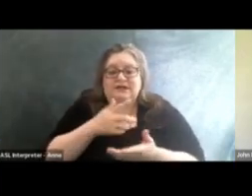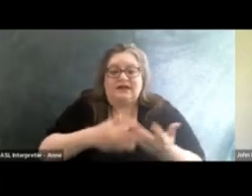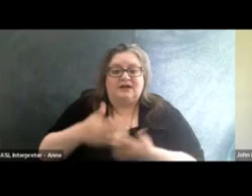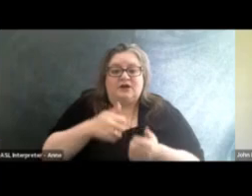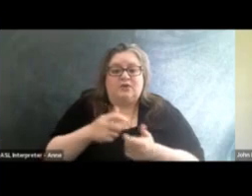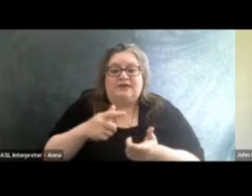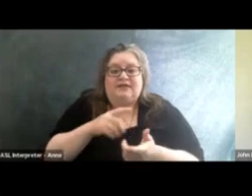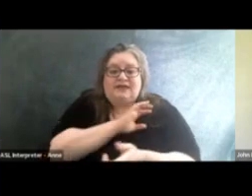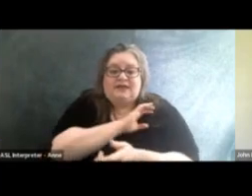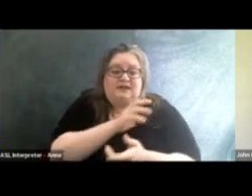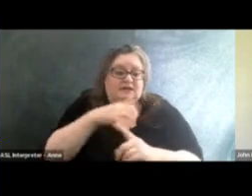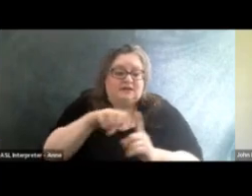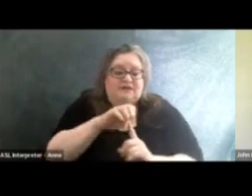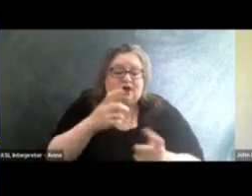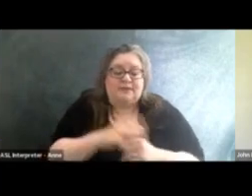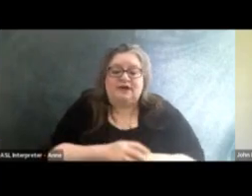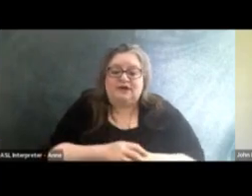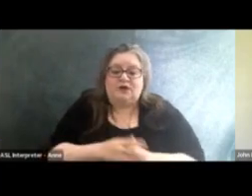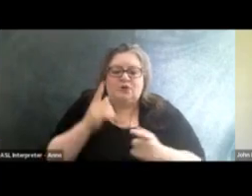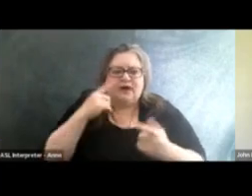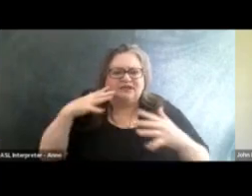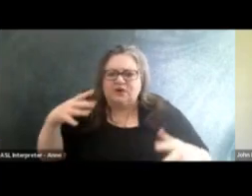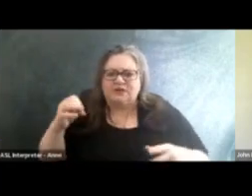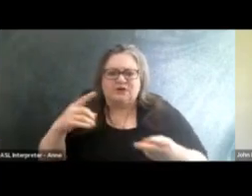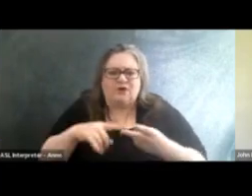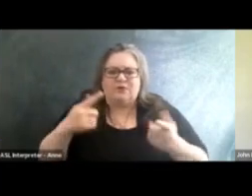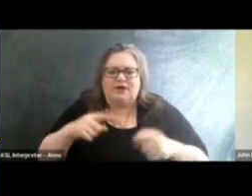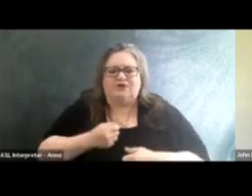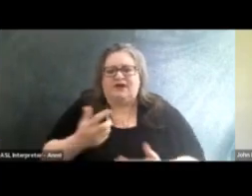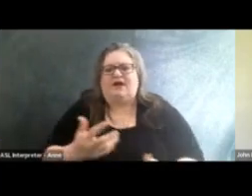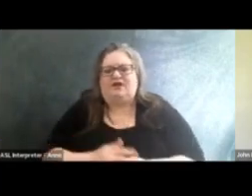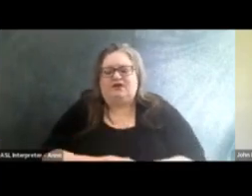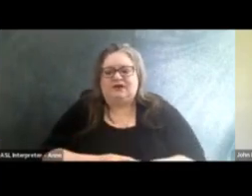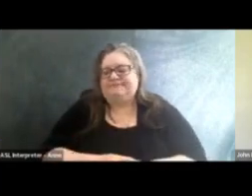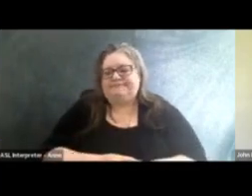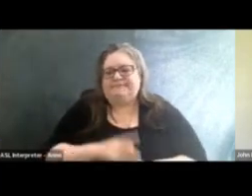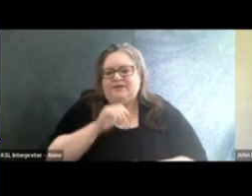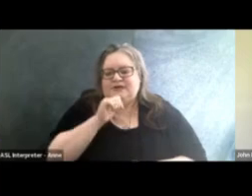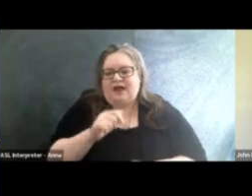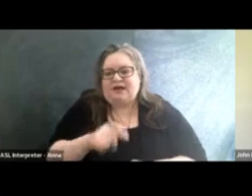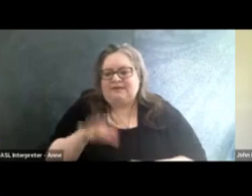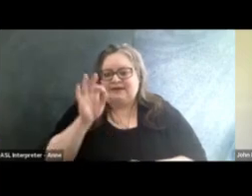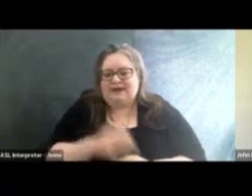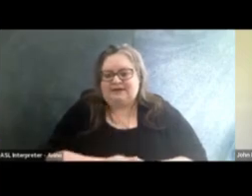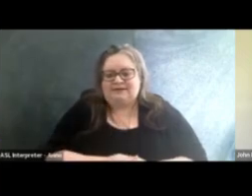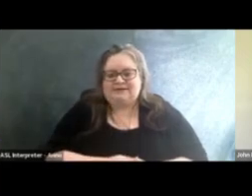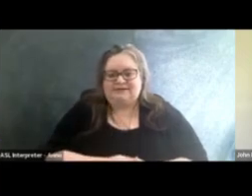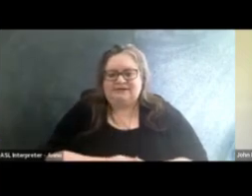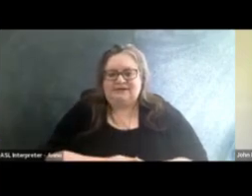when you're when you're when it's noisy or when you're tired, are not going to be detected. Well, there are and there are